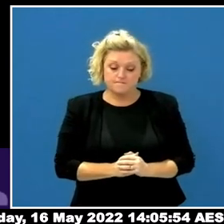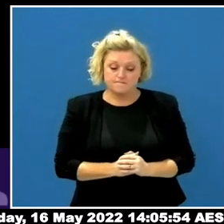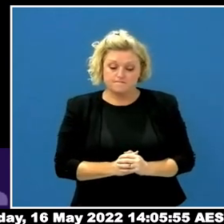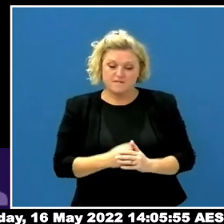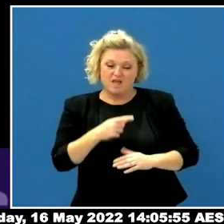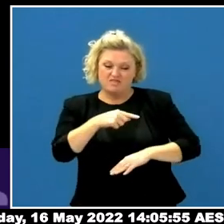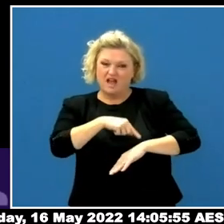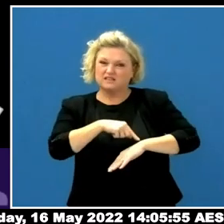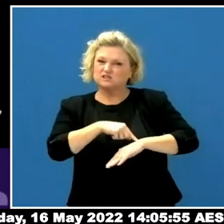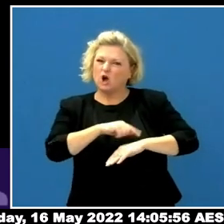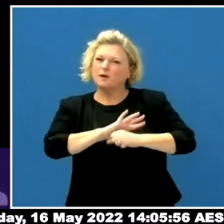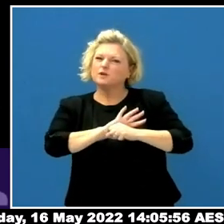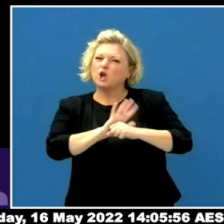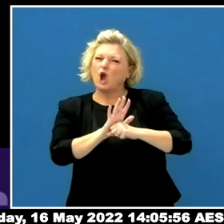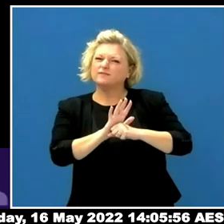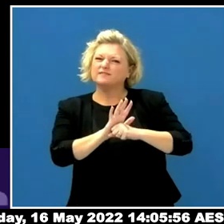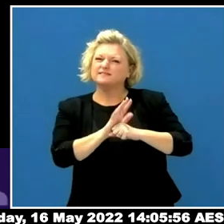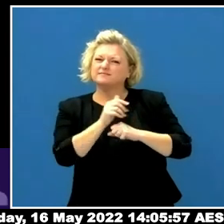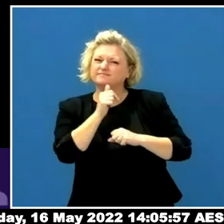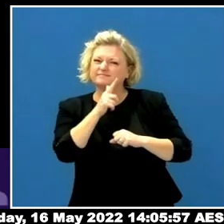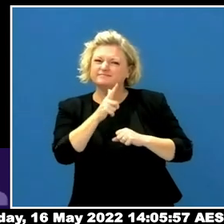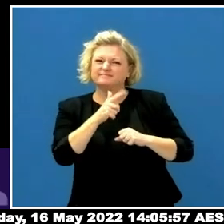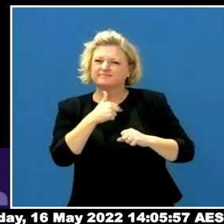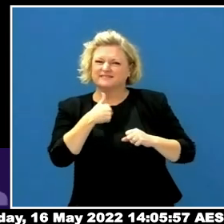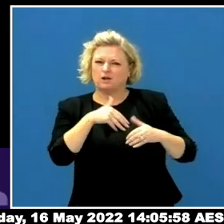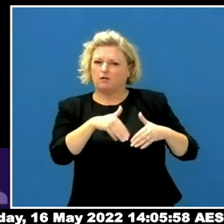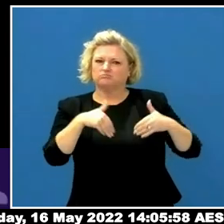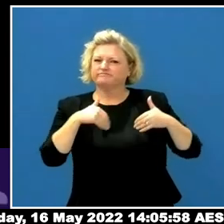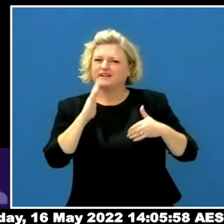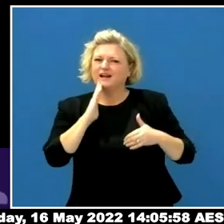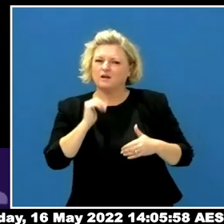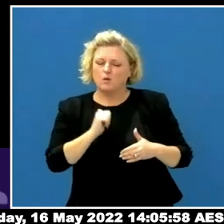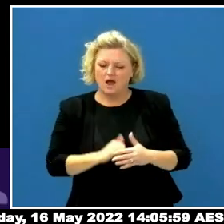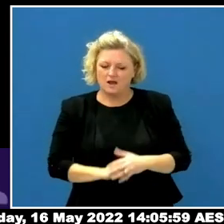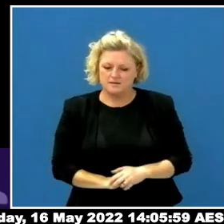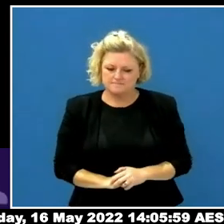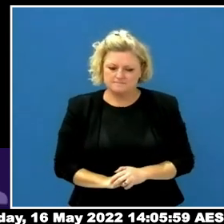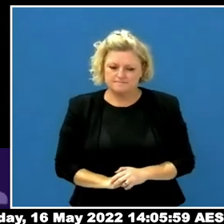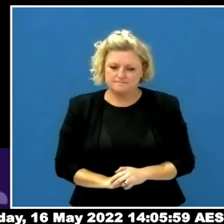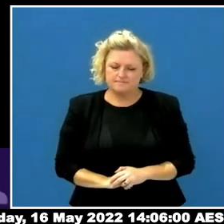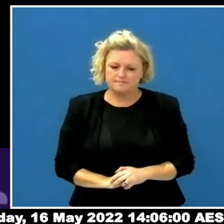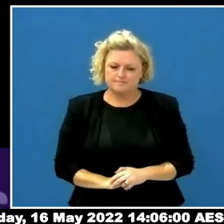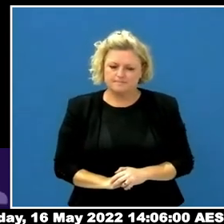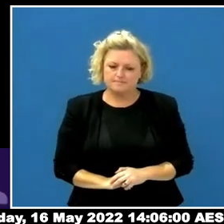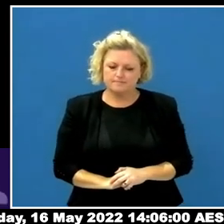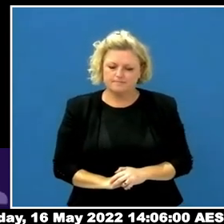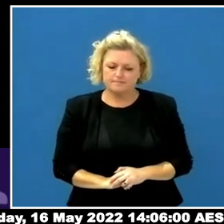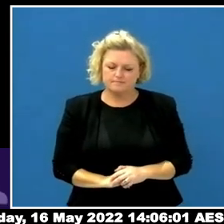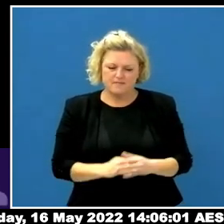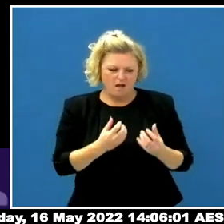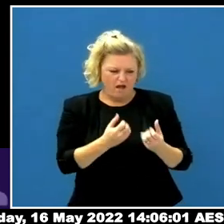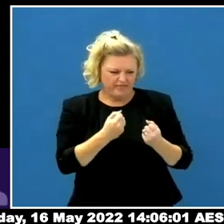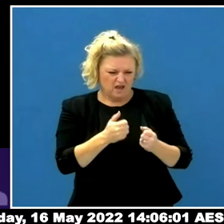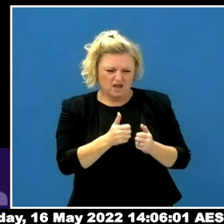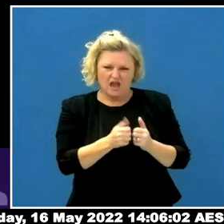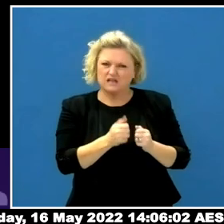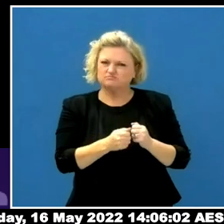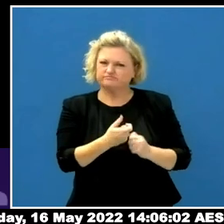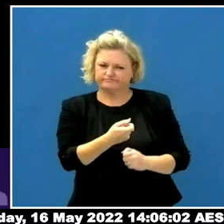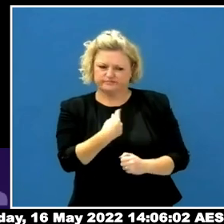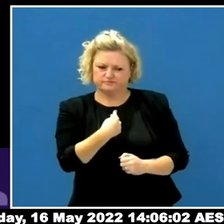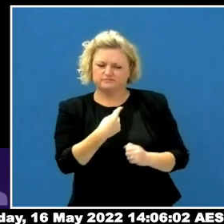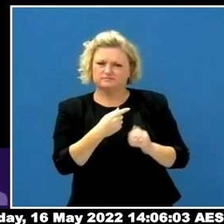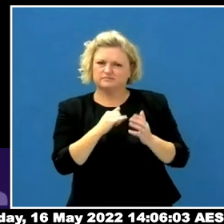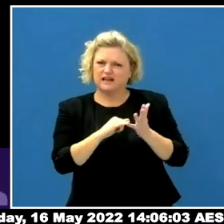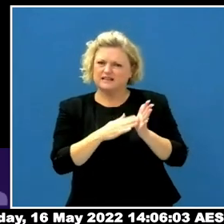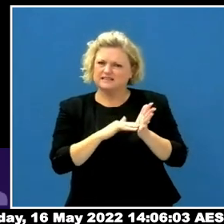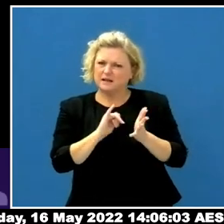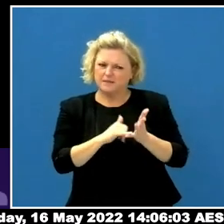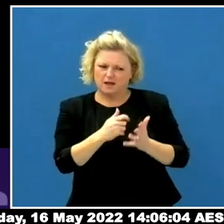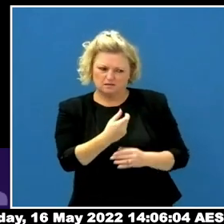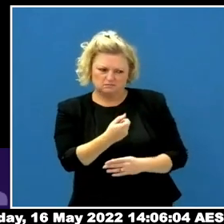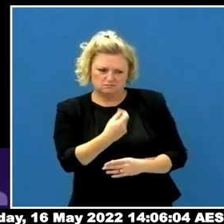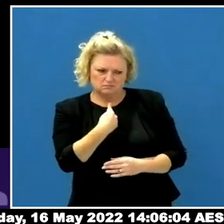I see. LILLY: I just got a text message to say we have moved, I think it was